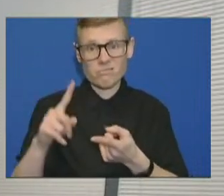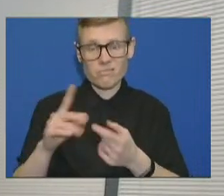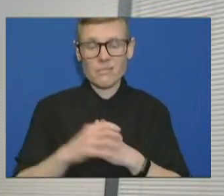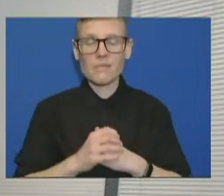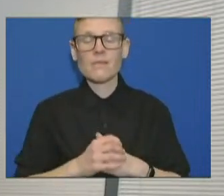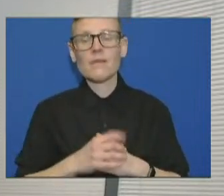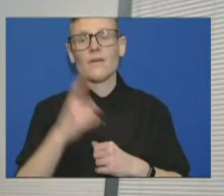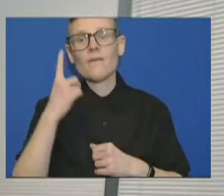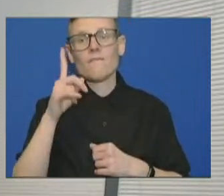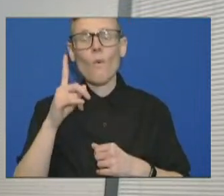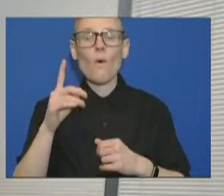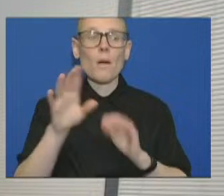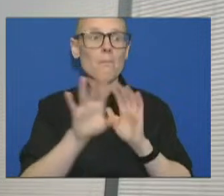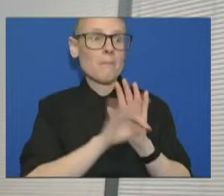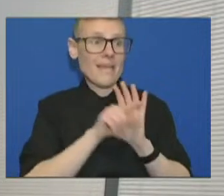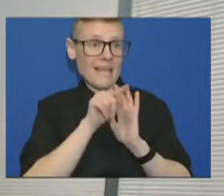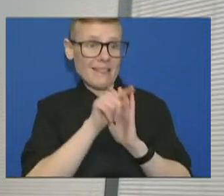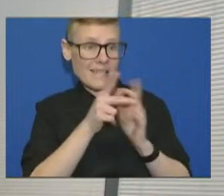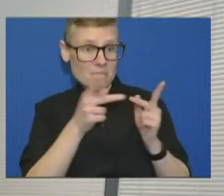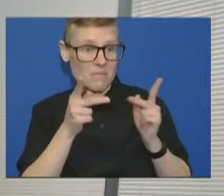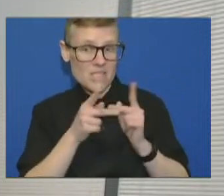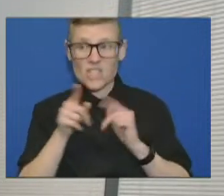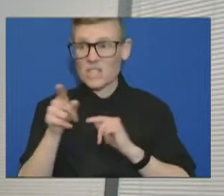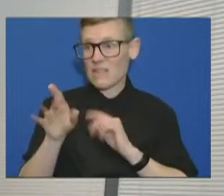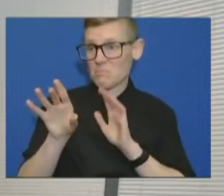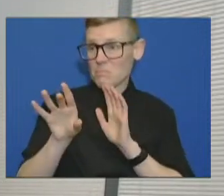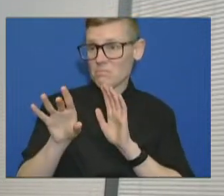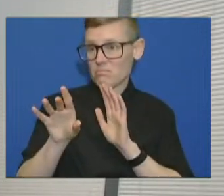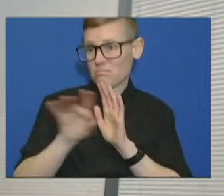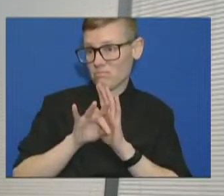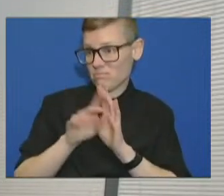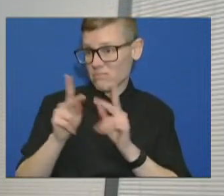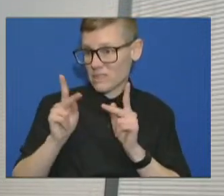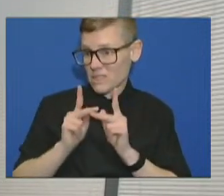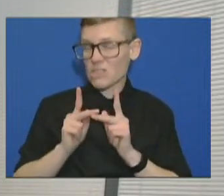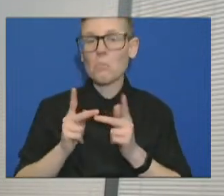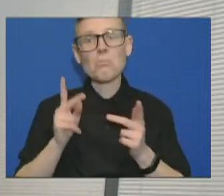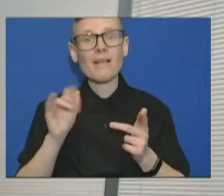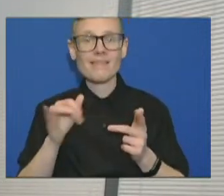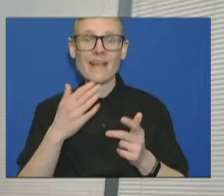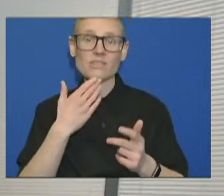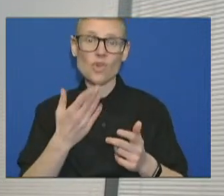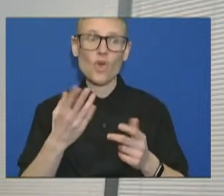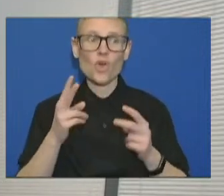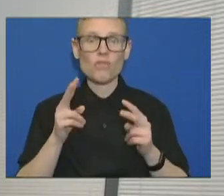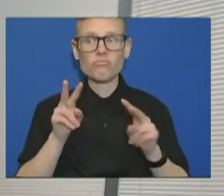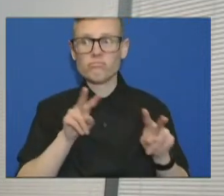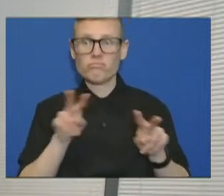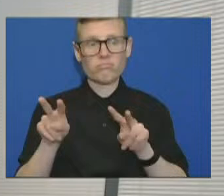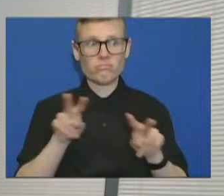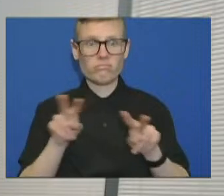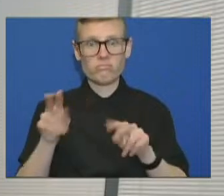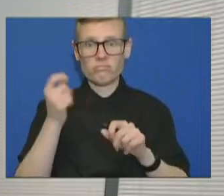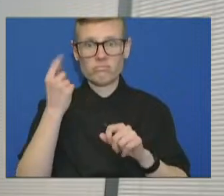office expense as an determinant of picking a position versus